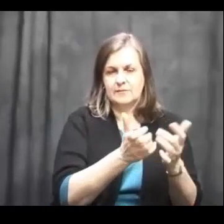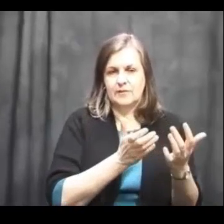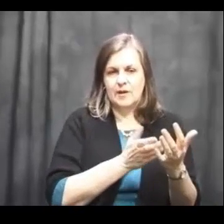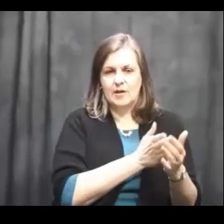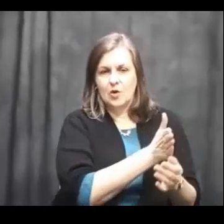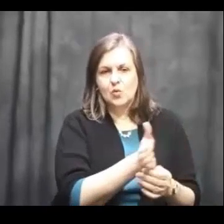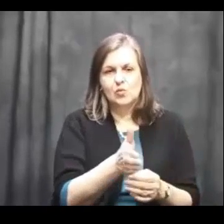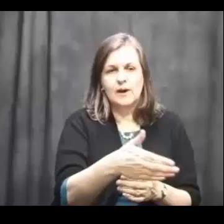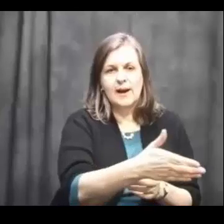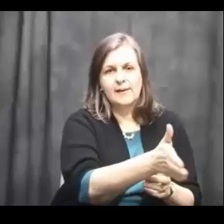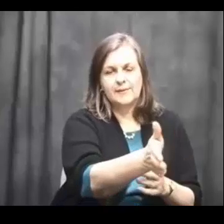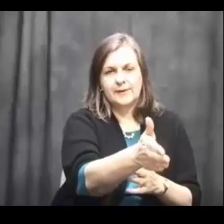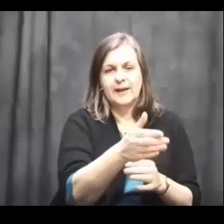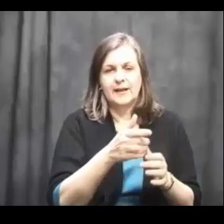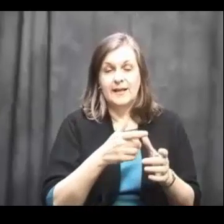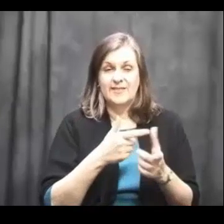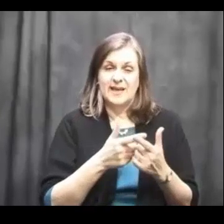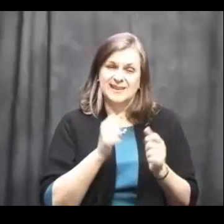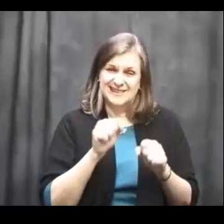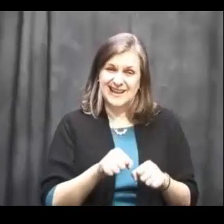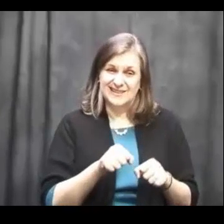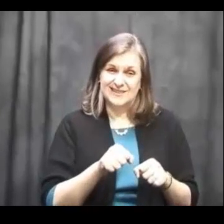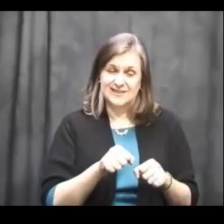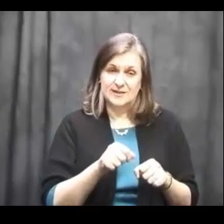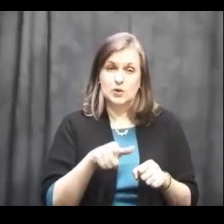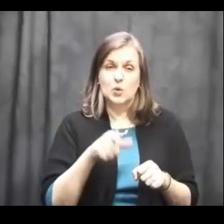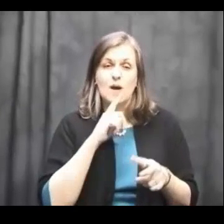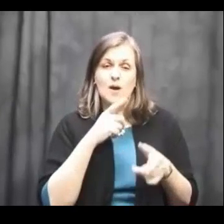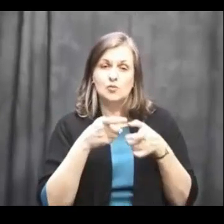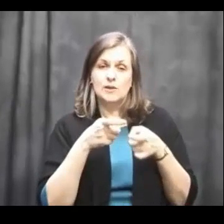Yes you're still regulated